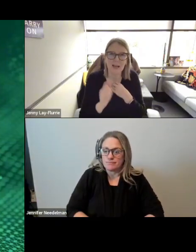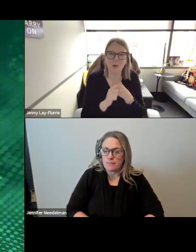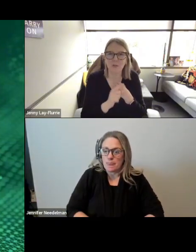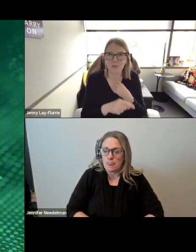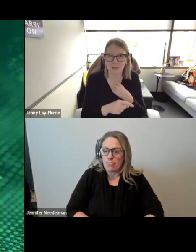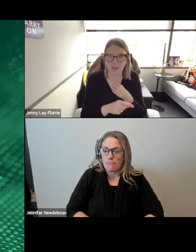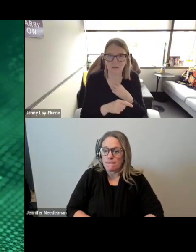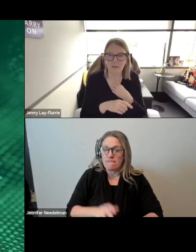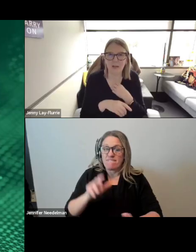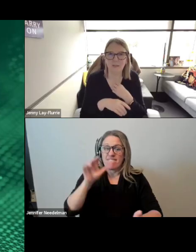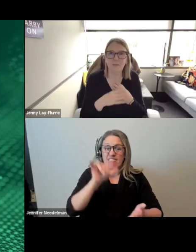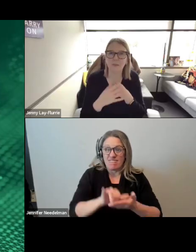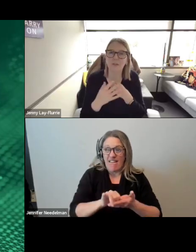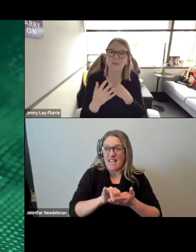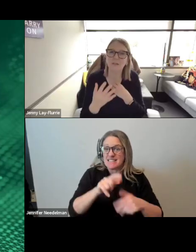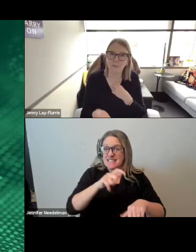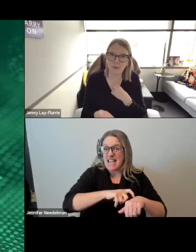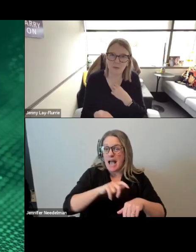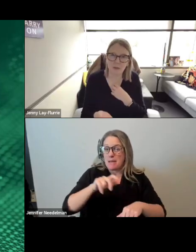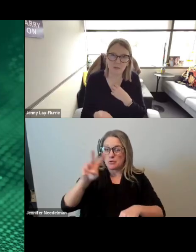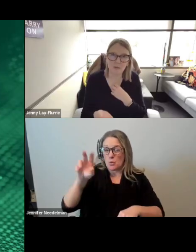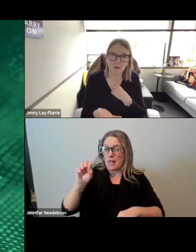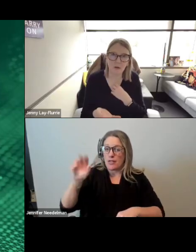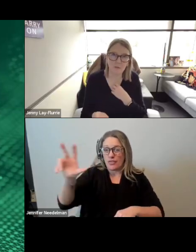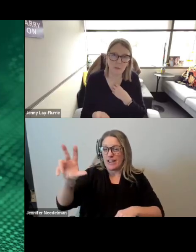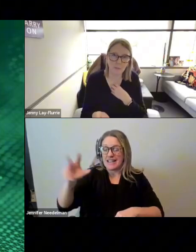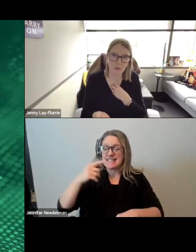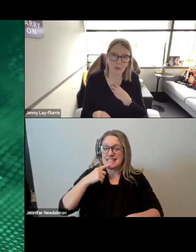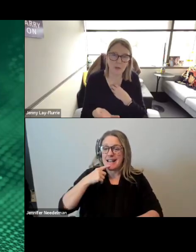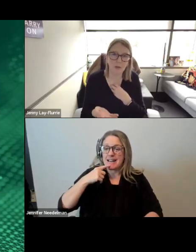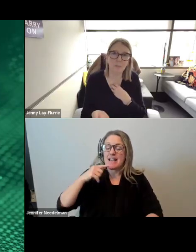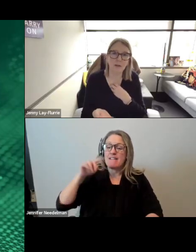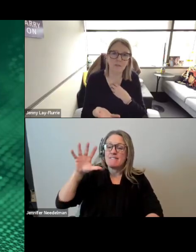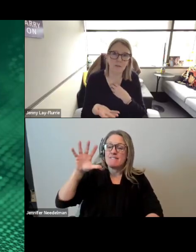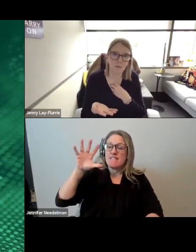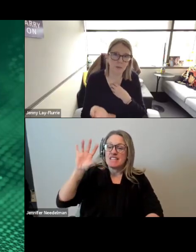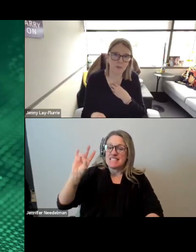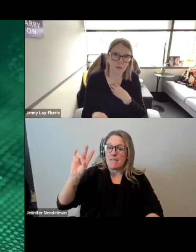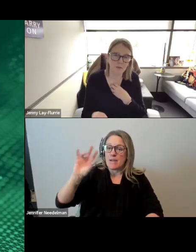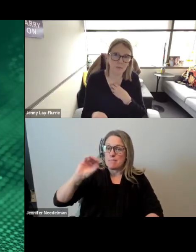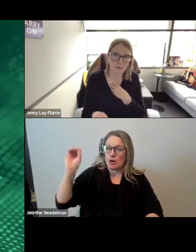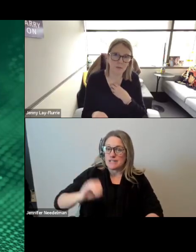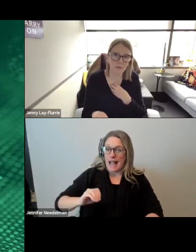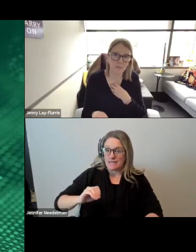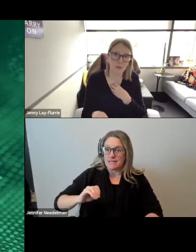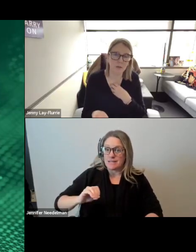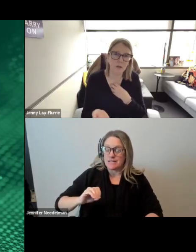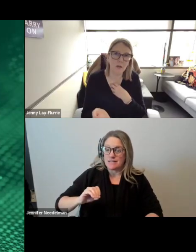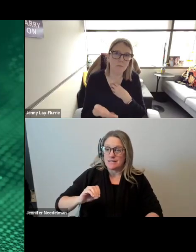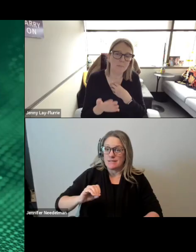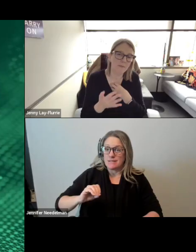That landmark study said that 57% of the population could benefit from accessibility,